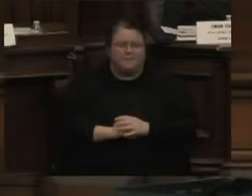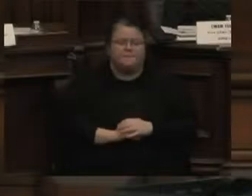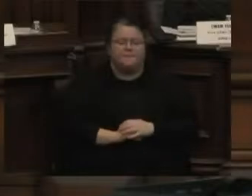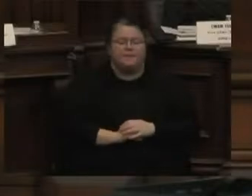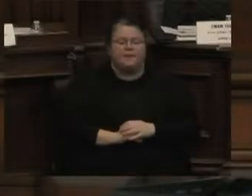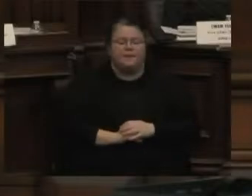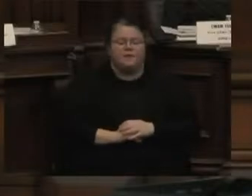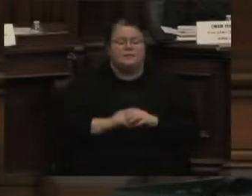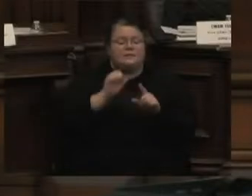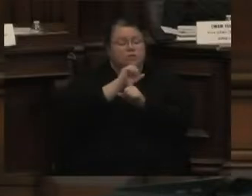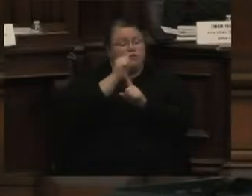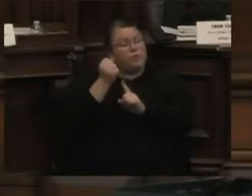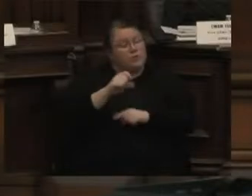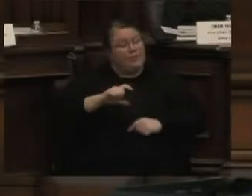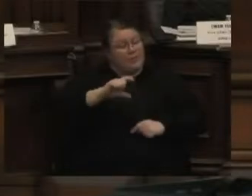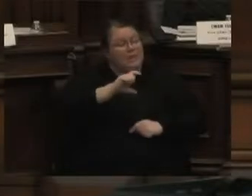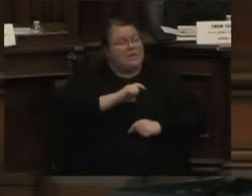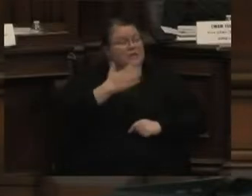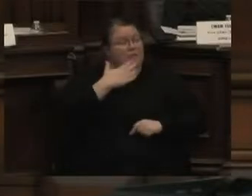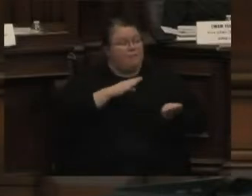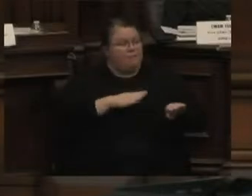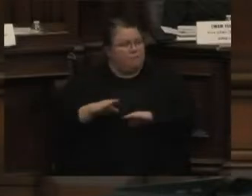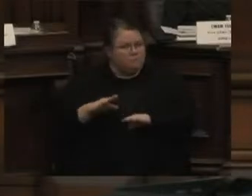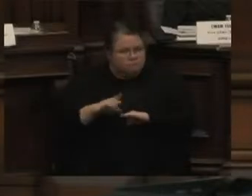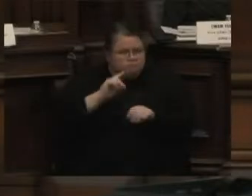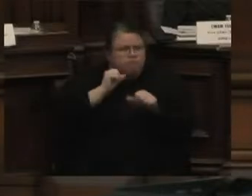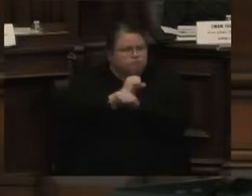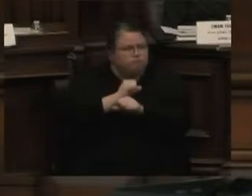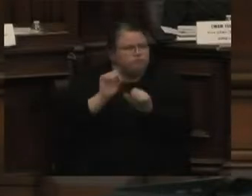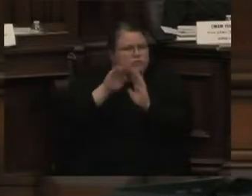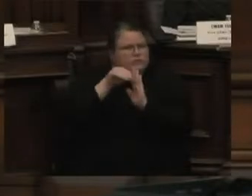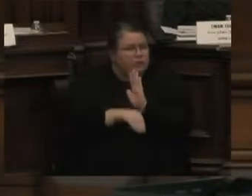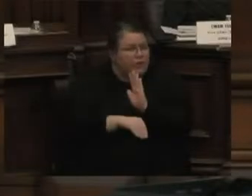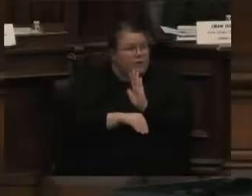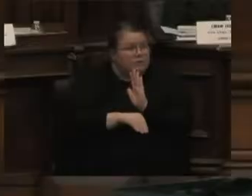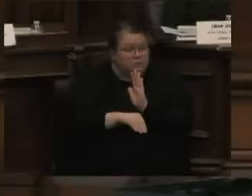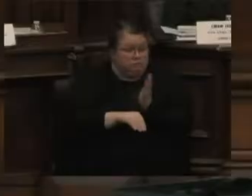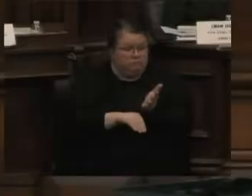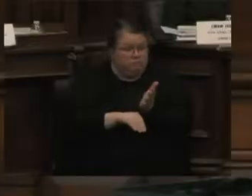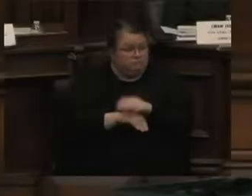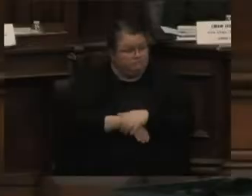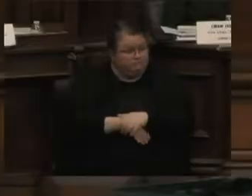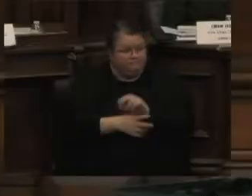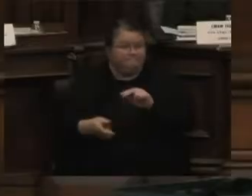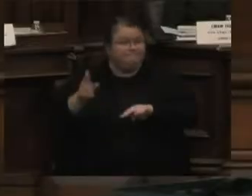accountability boards,